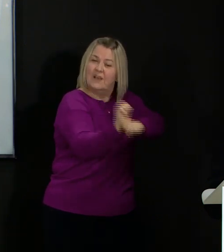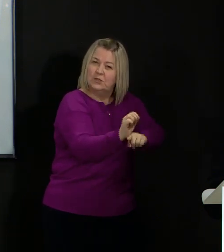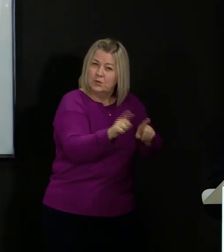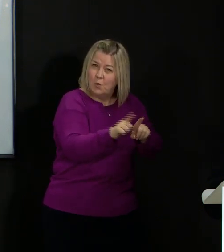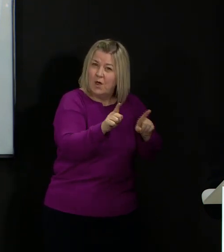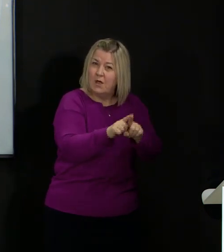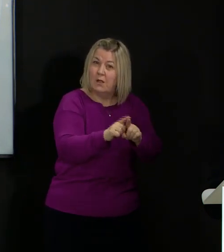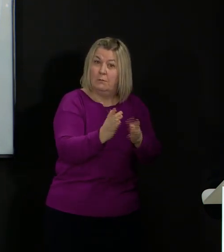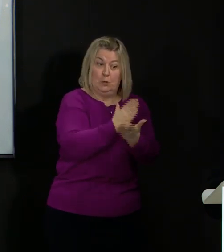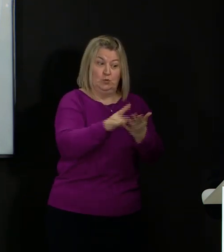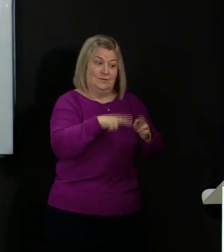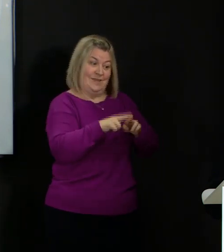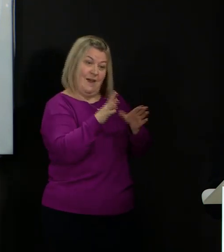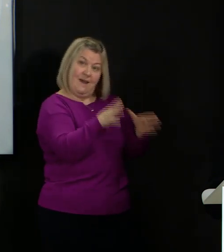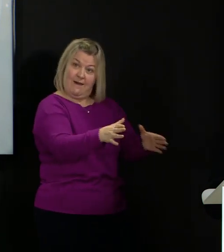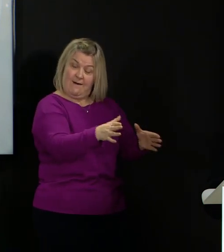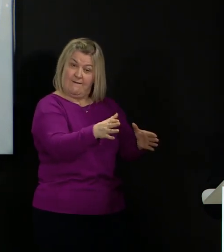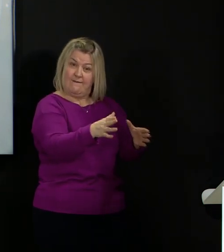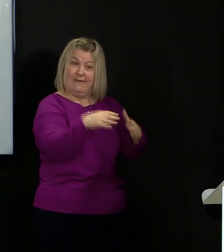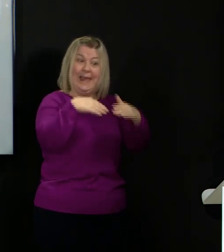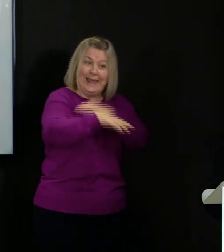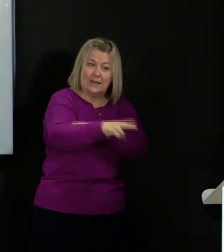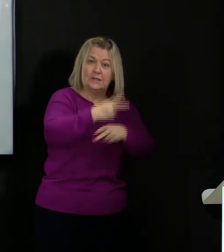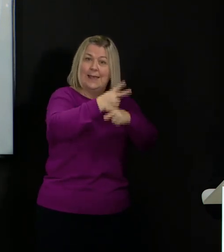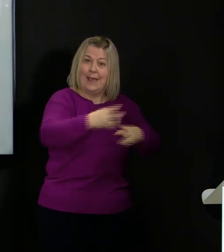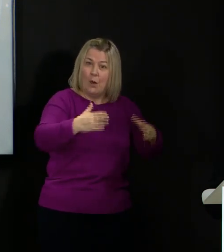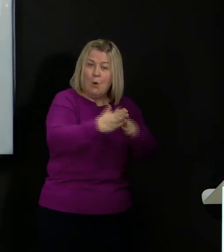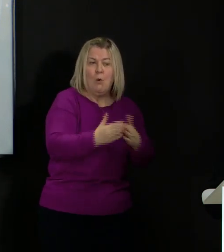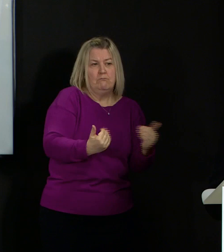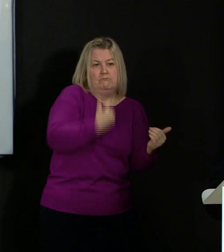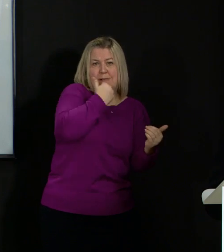staff there have the confidence, the training and the equipment they need to do that and